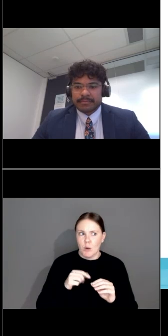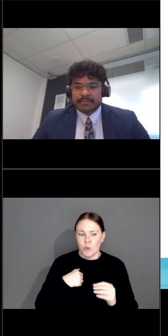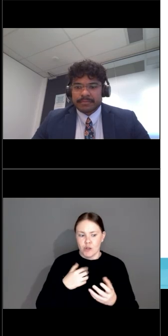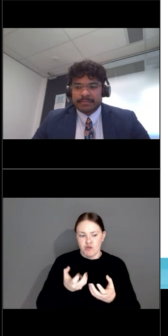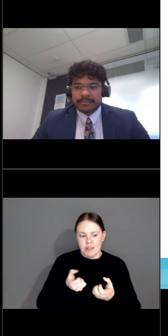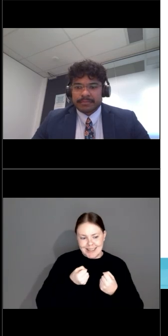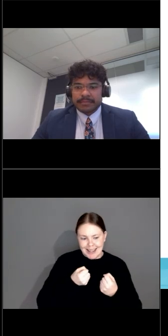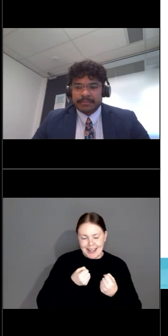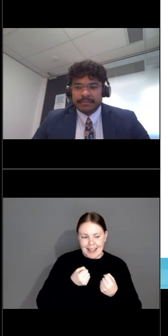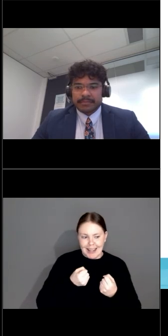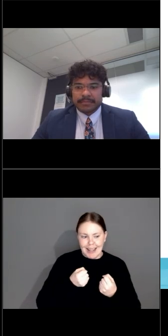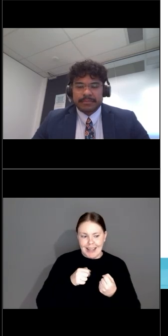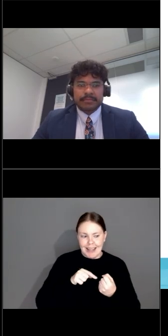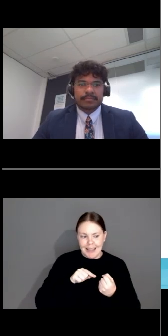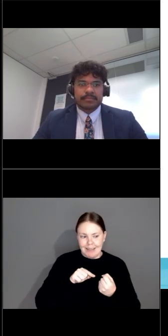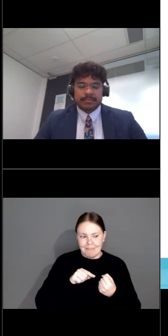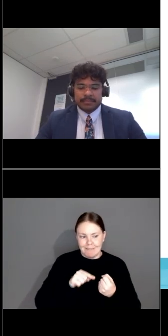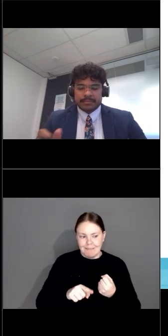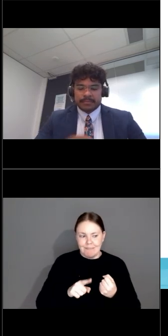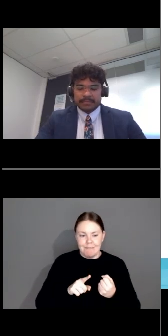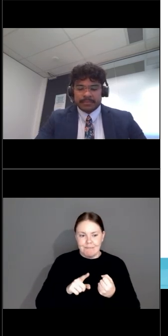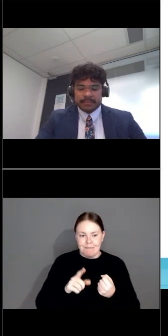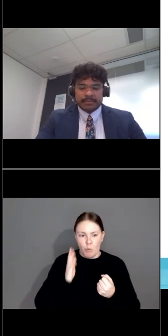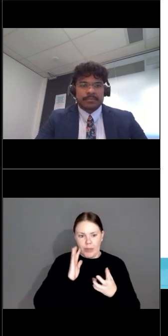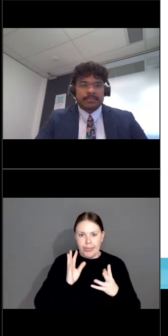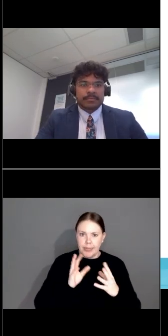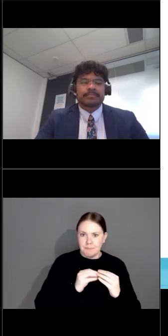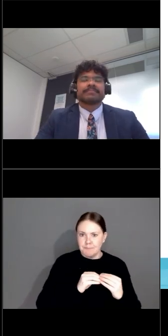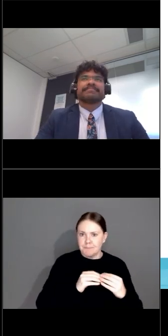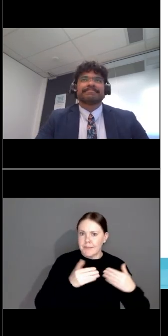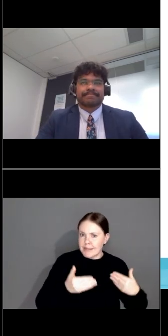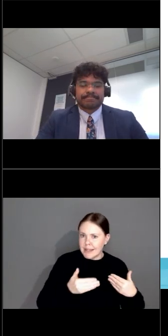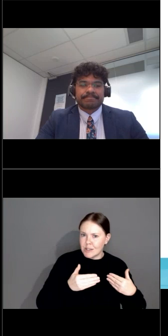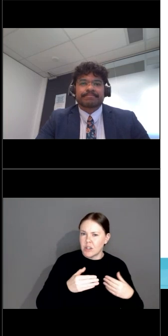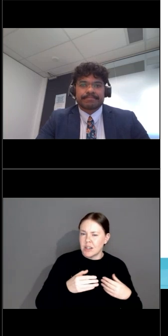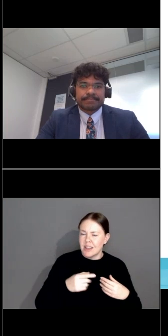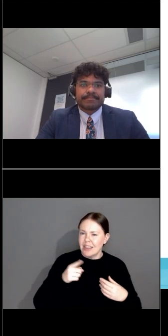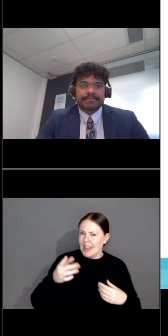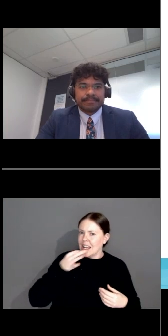like people like you know is it condescending to use like how do I introduce this into a